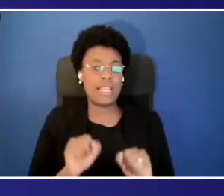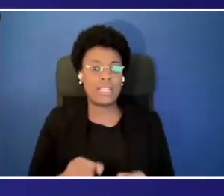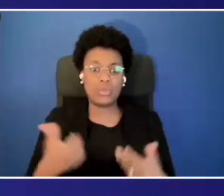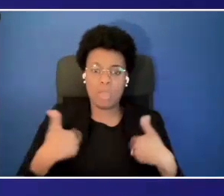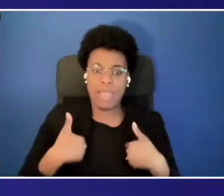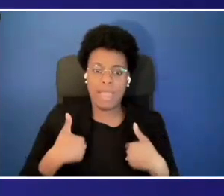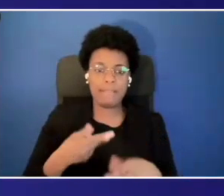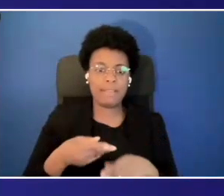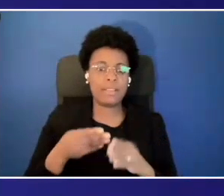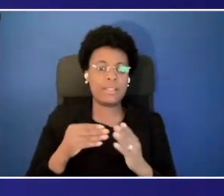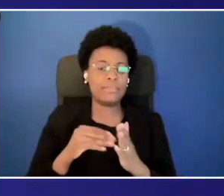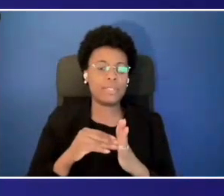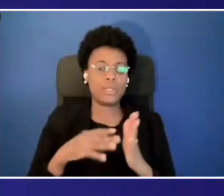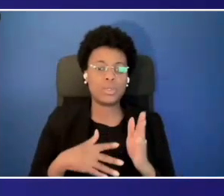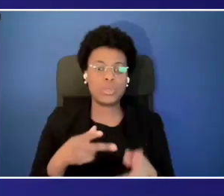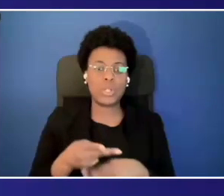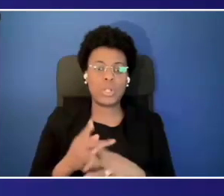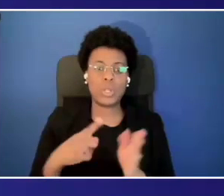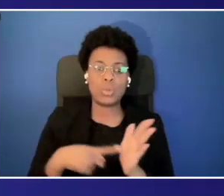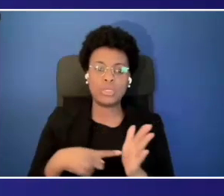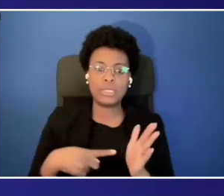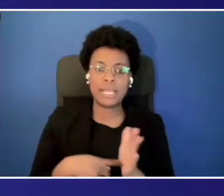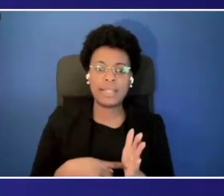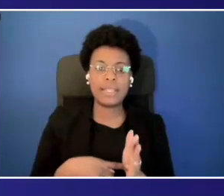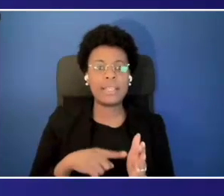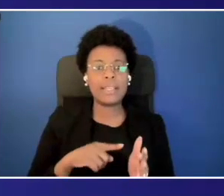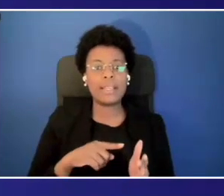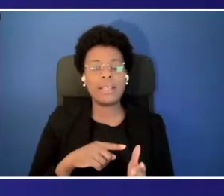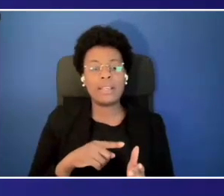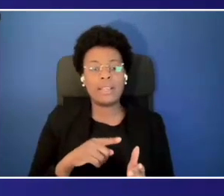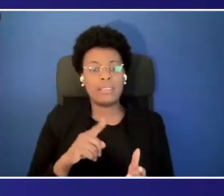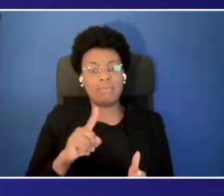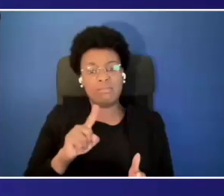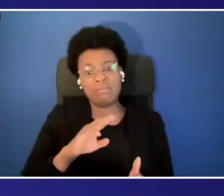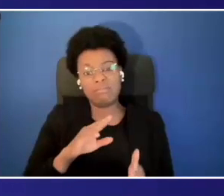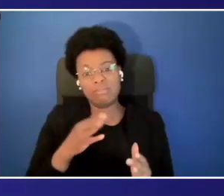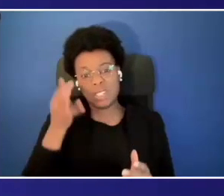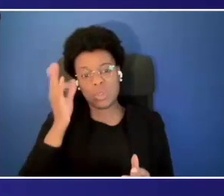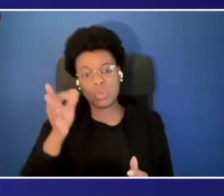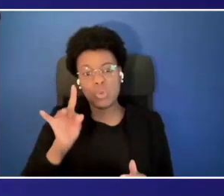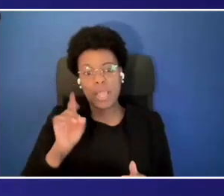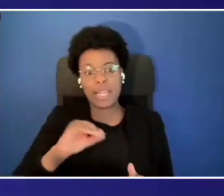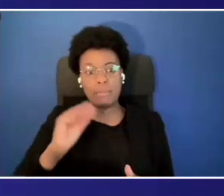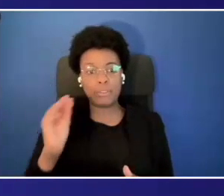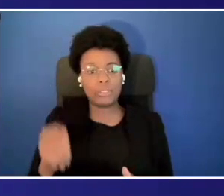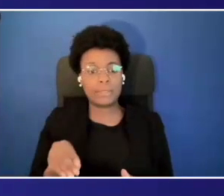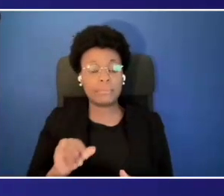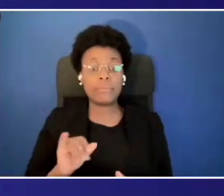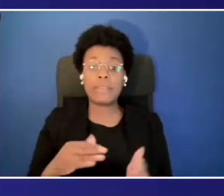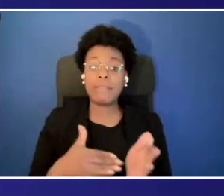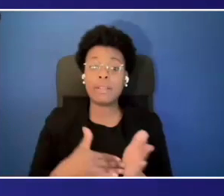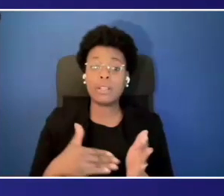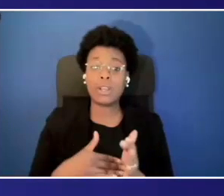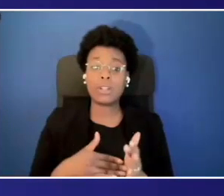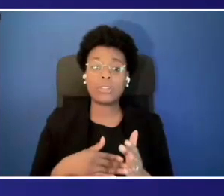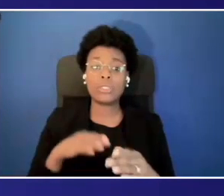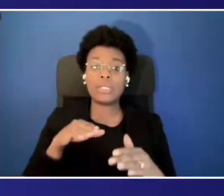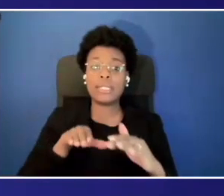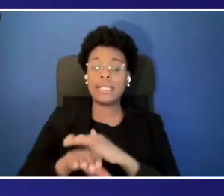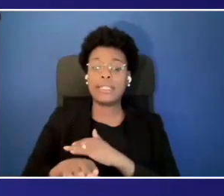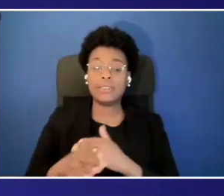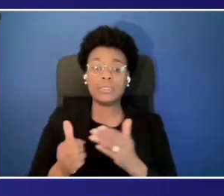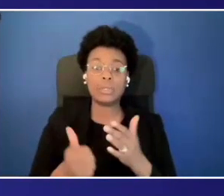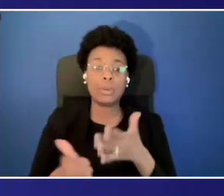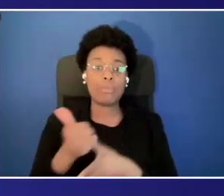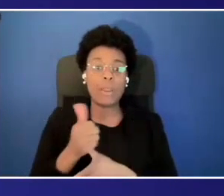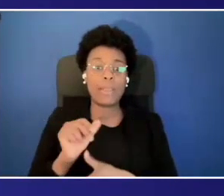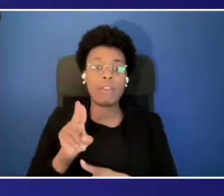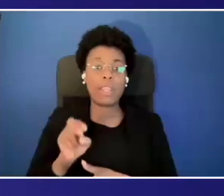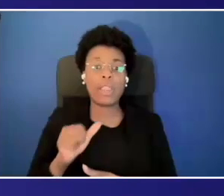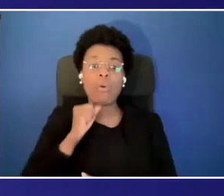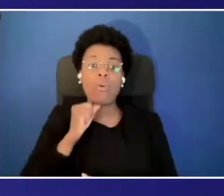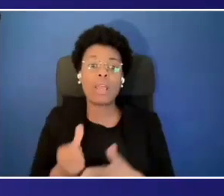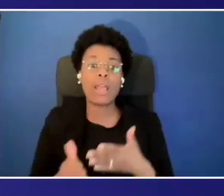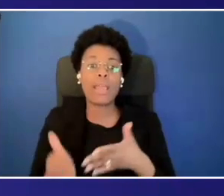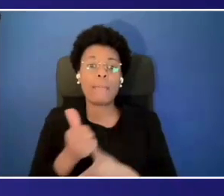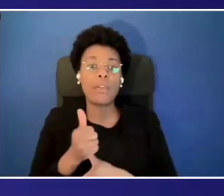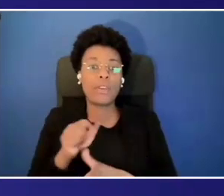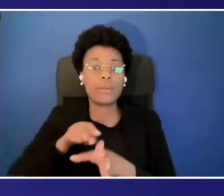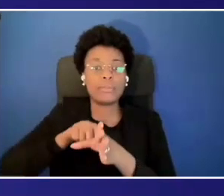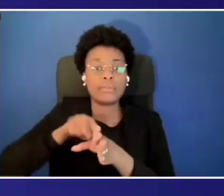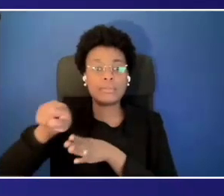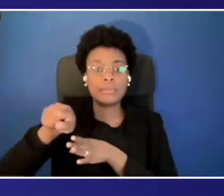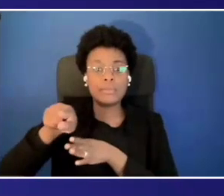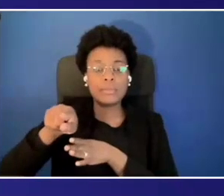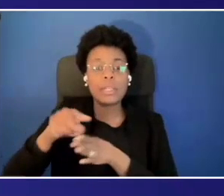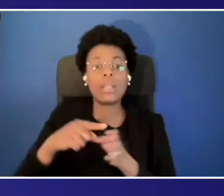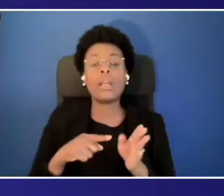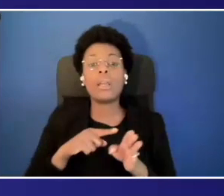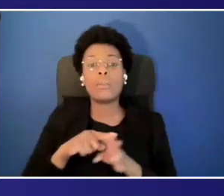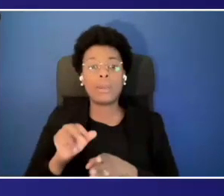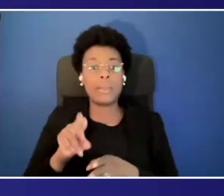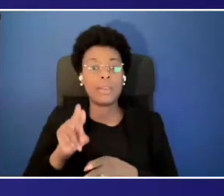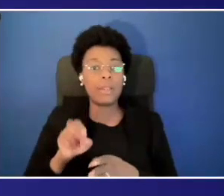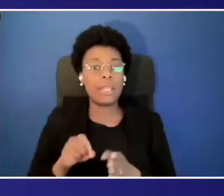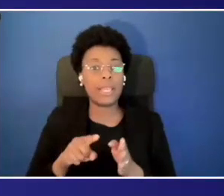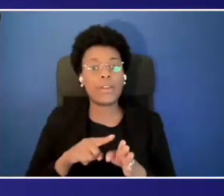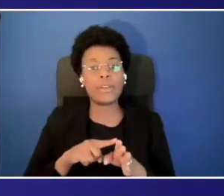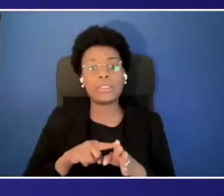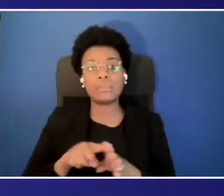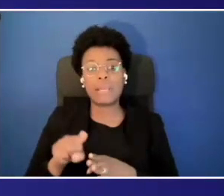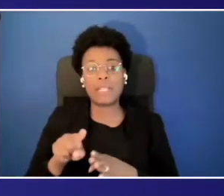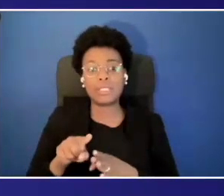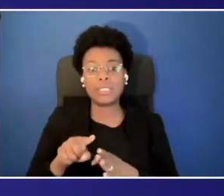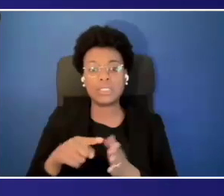And while the cost of medical education is the same, whether a doctor enters a primary care or a non primary care specialty, Primary care specialists, including family physicians, typically earn far less than their peers.